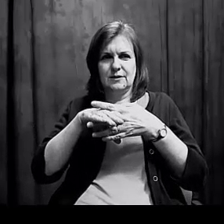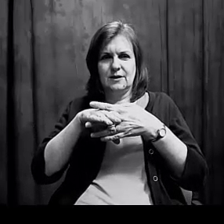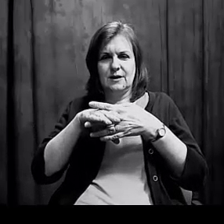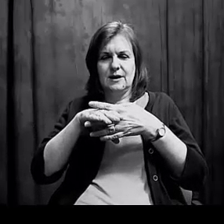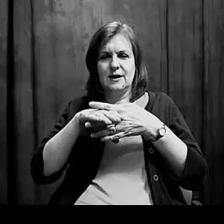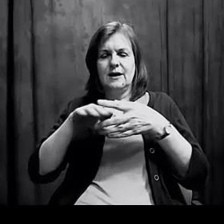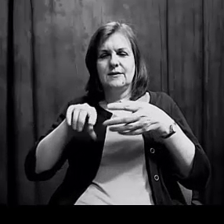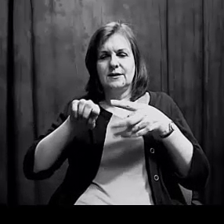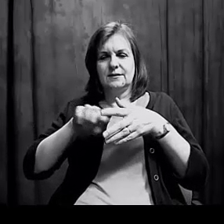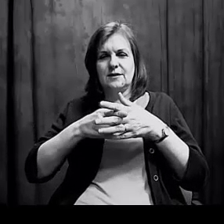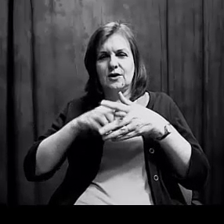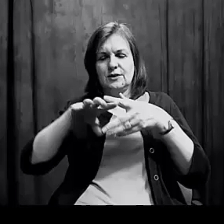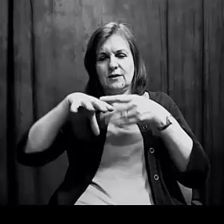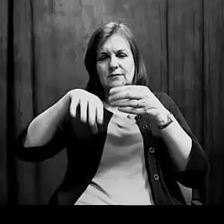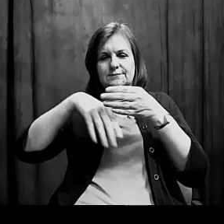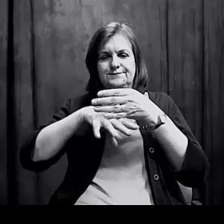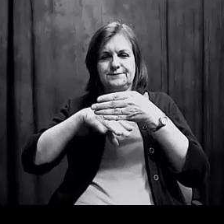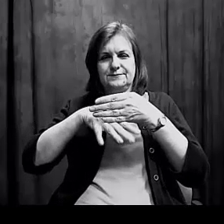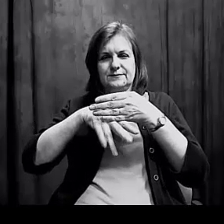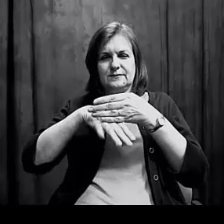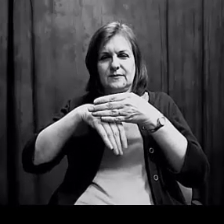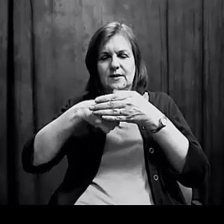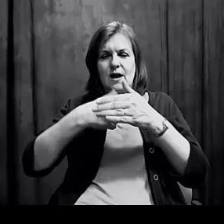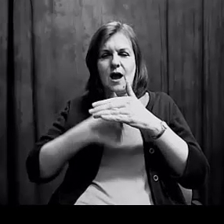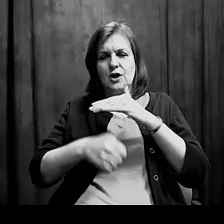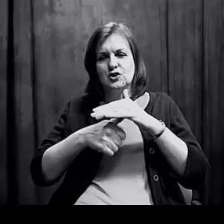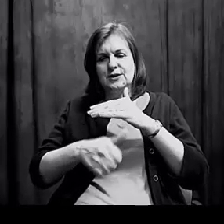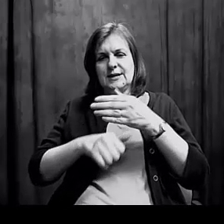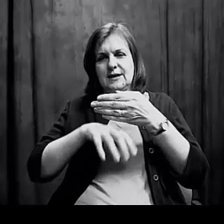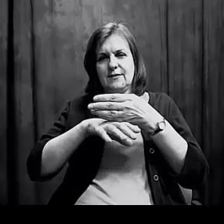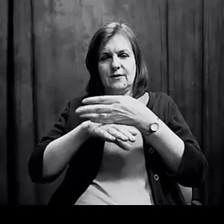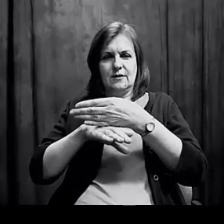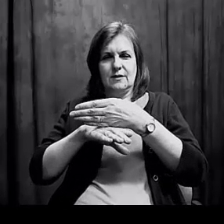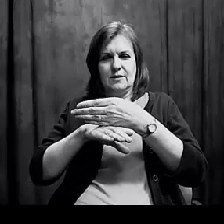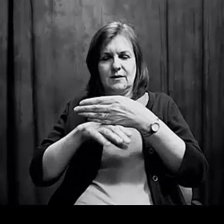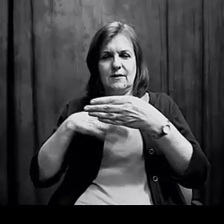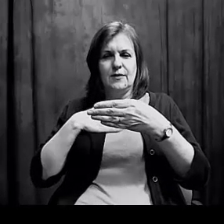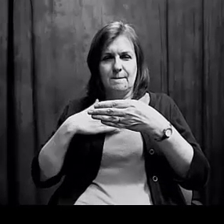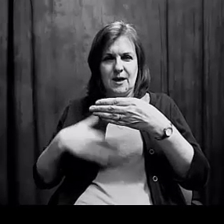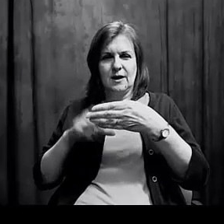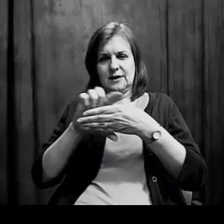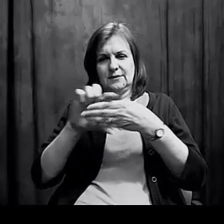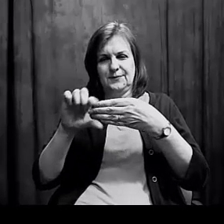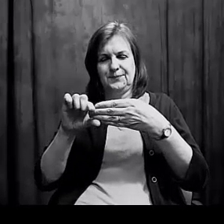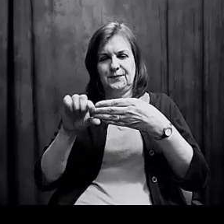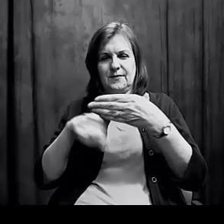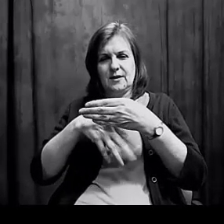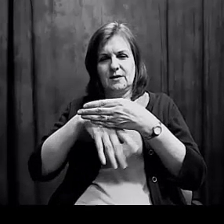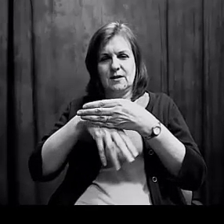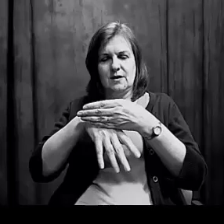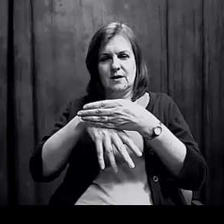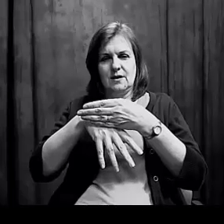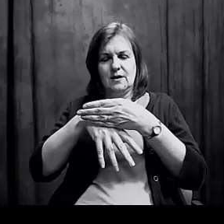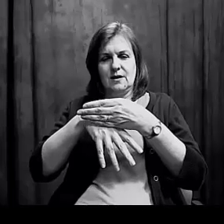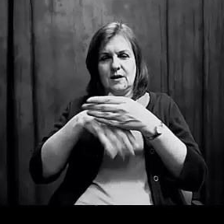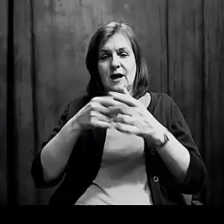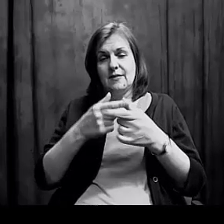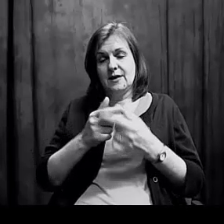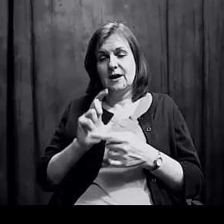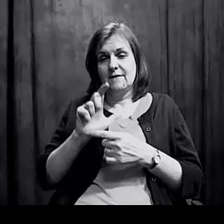with our ray-finned fish they start this movement to where they actually are positioned more underneath the body